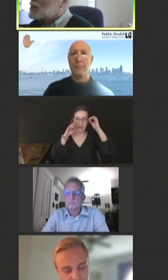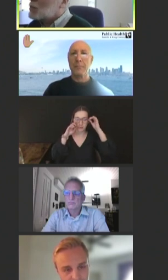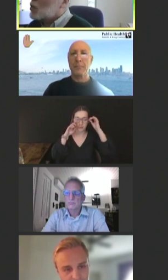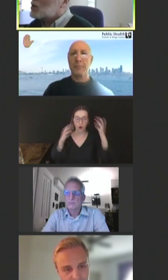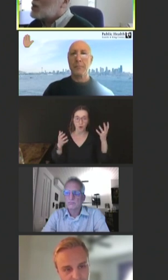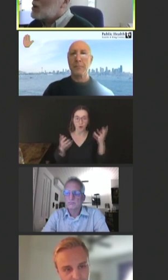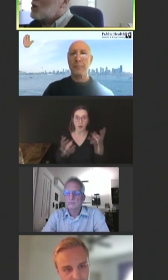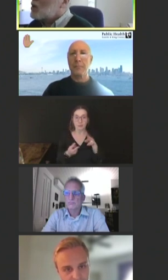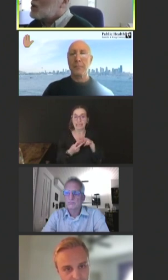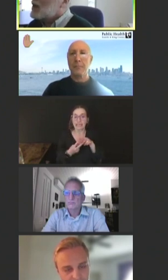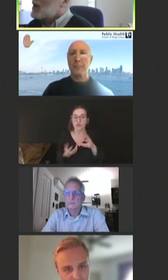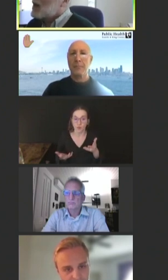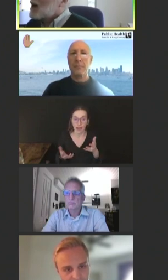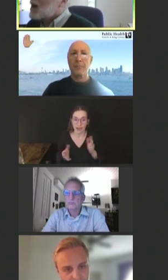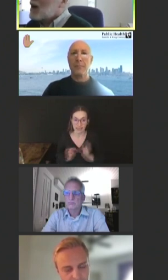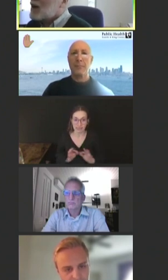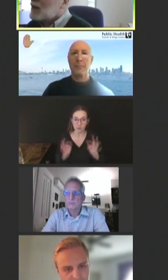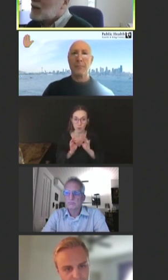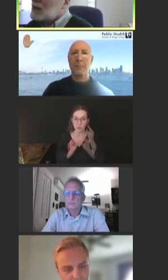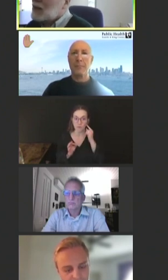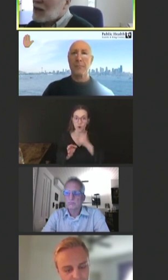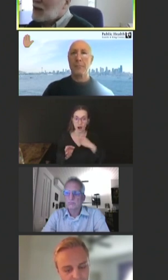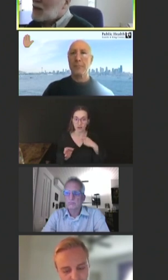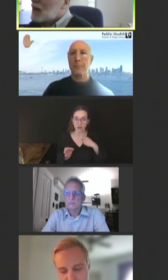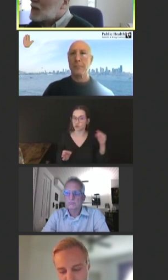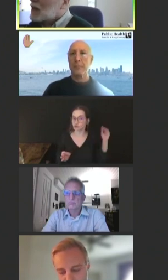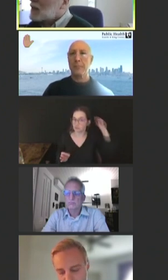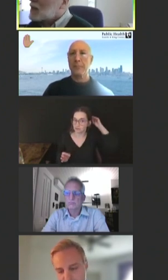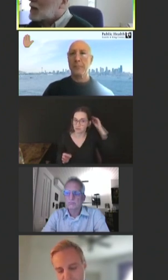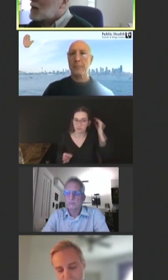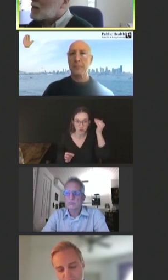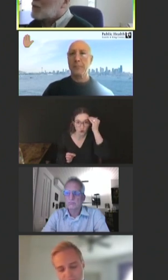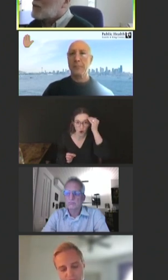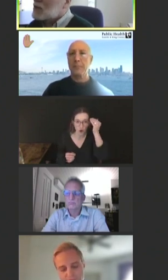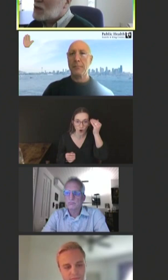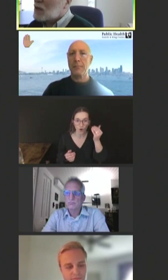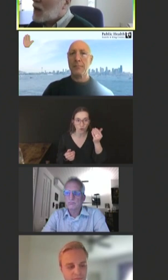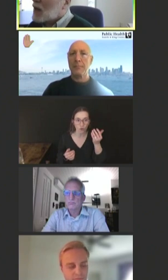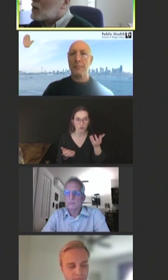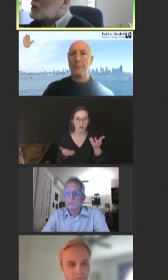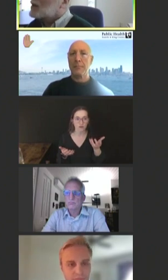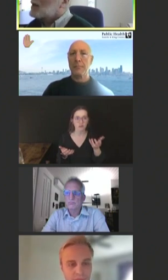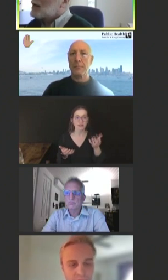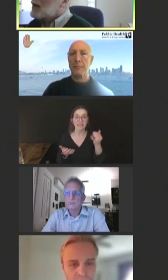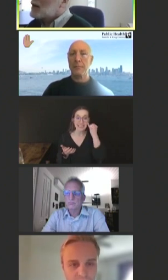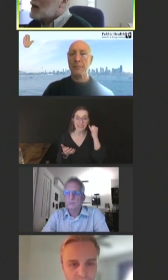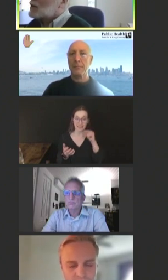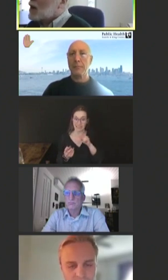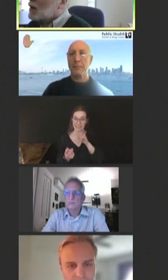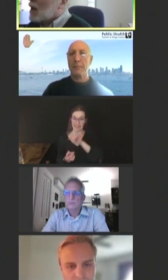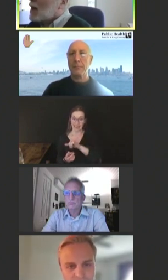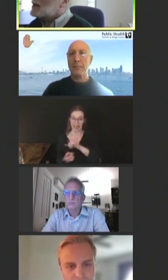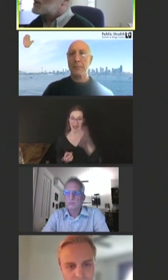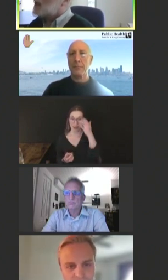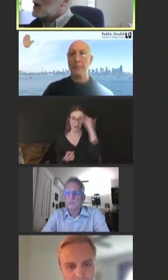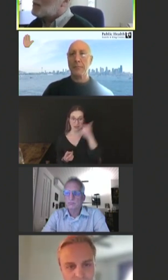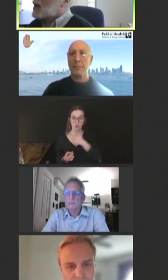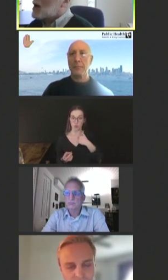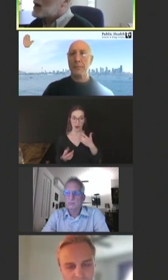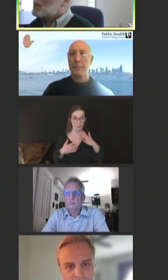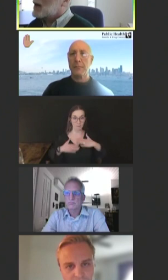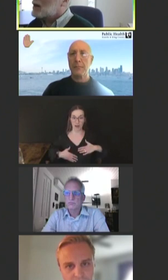it's important to know and I think that, if it's the latter, Dr. Al-Aly's comment about